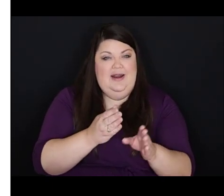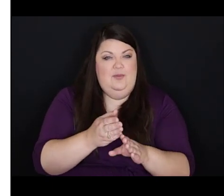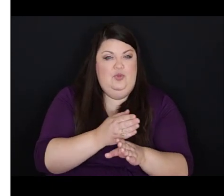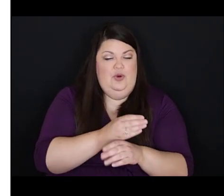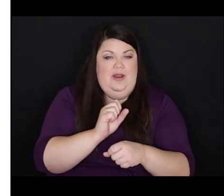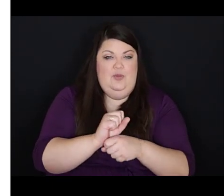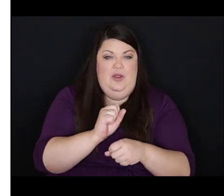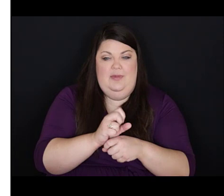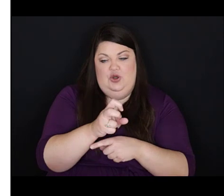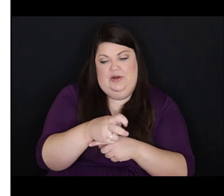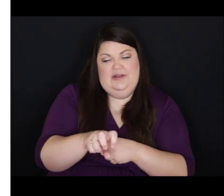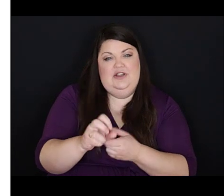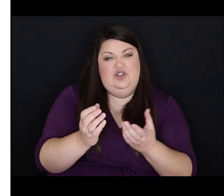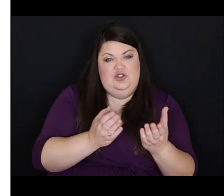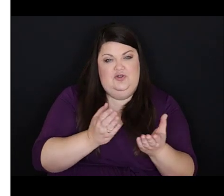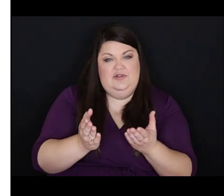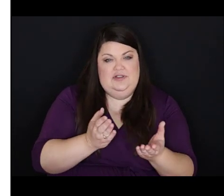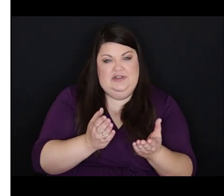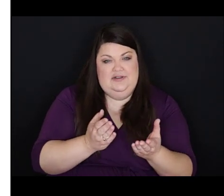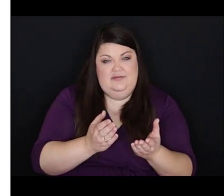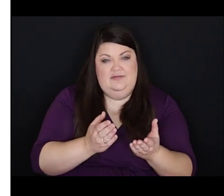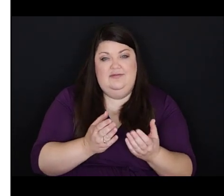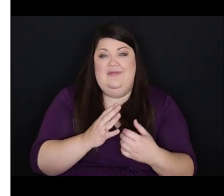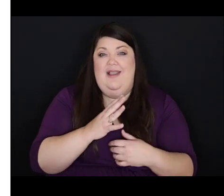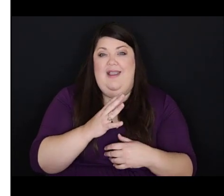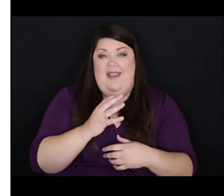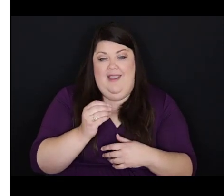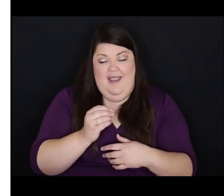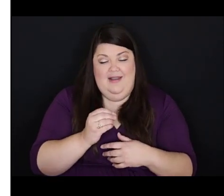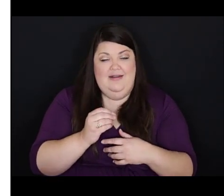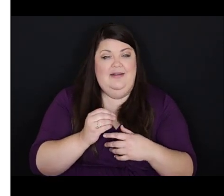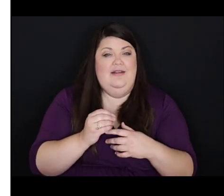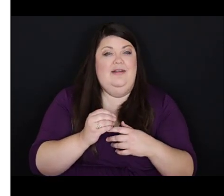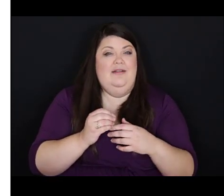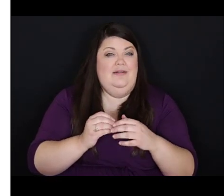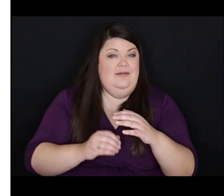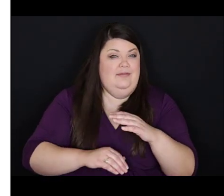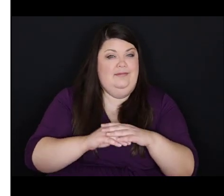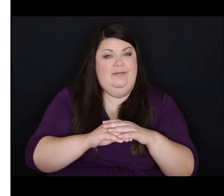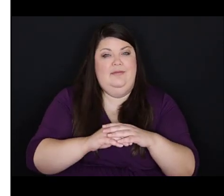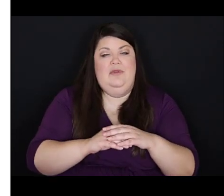transition services, and the extent to which such services are coordinated with